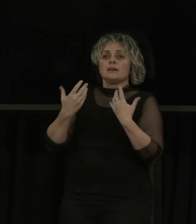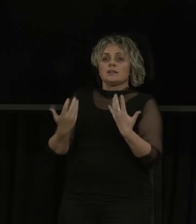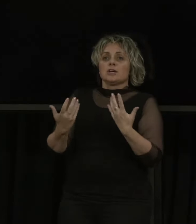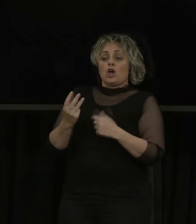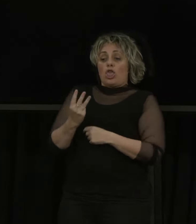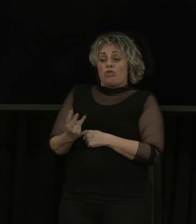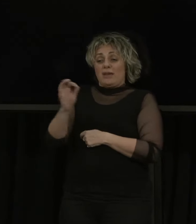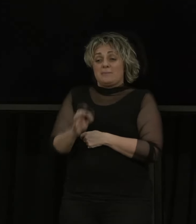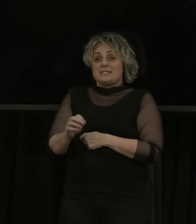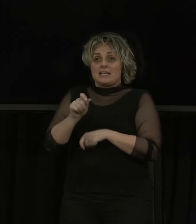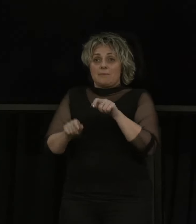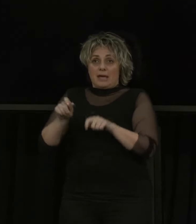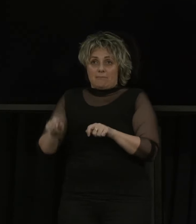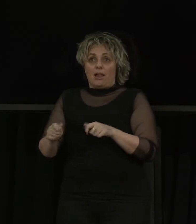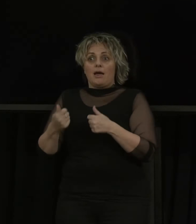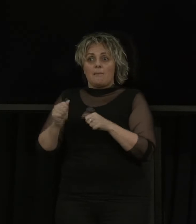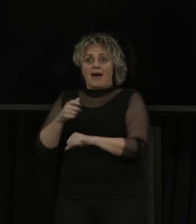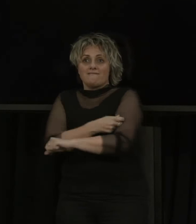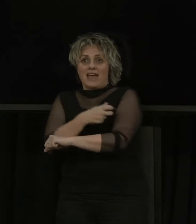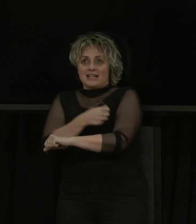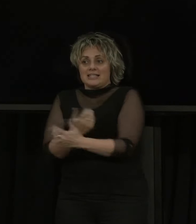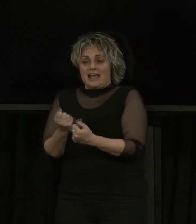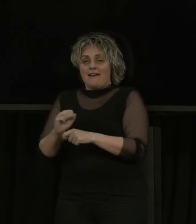not one of their family members